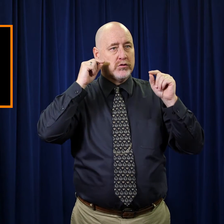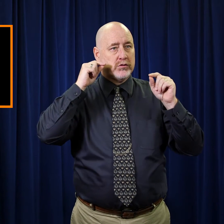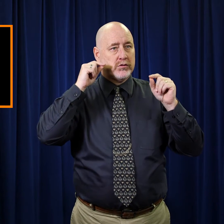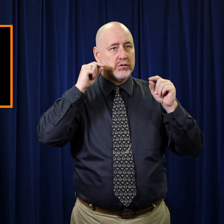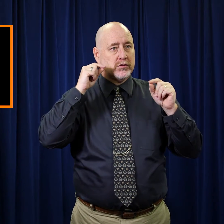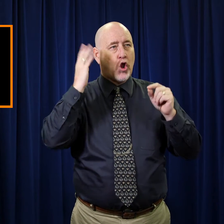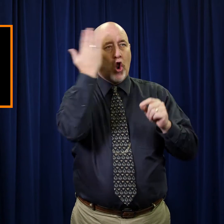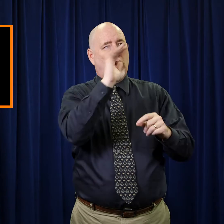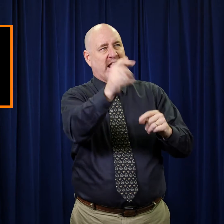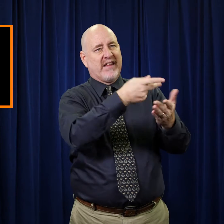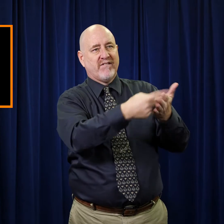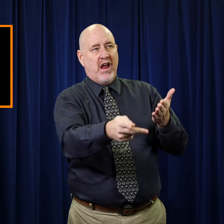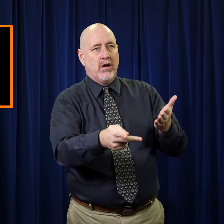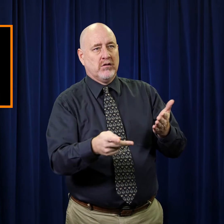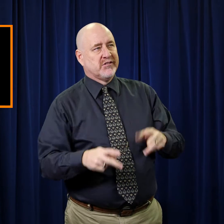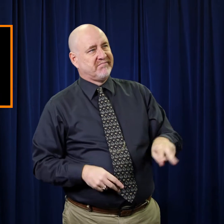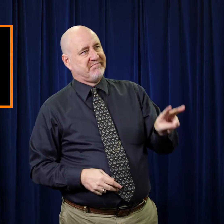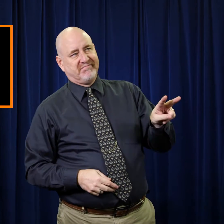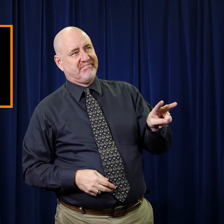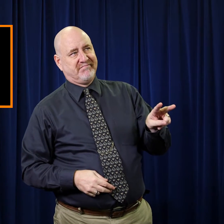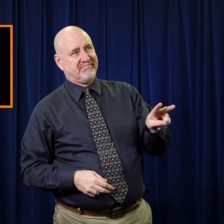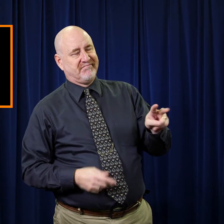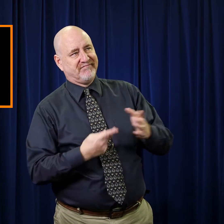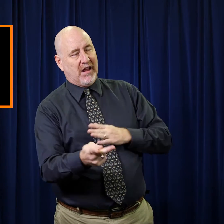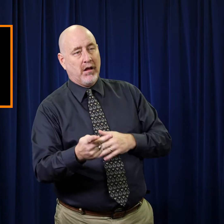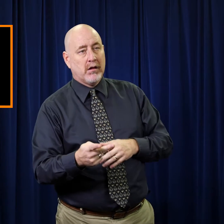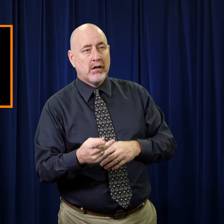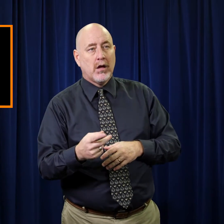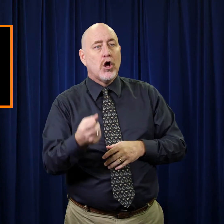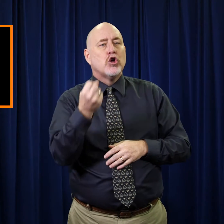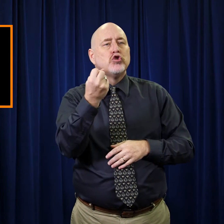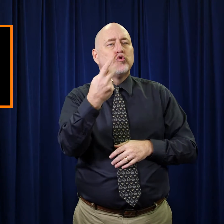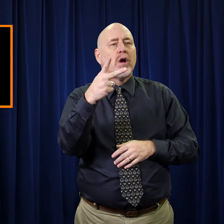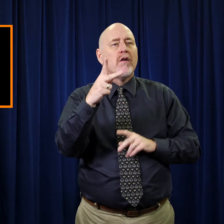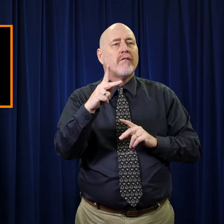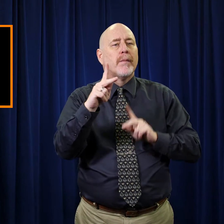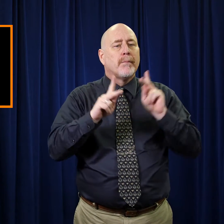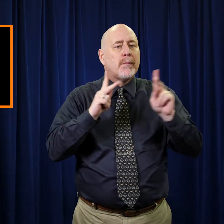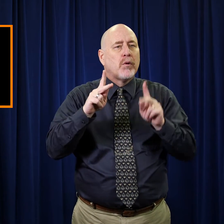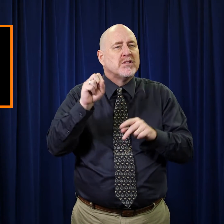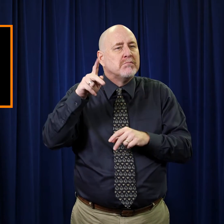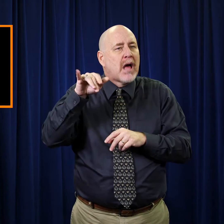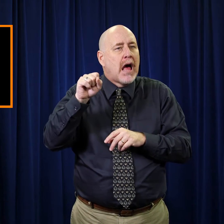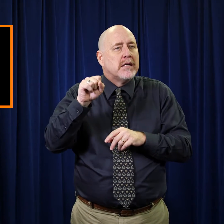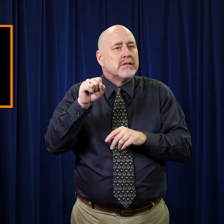Moses looked like a failure, I think, in people's eyes. He sent 12 spies to